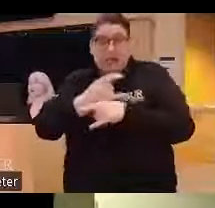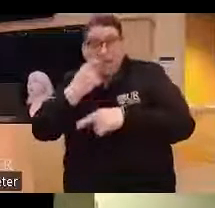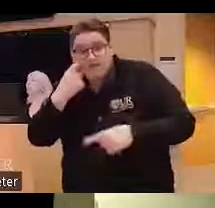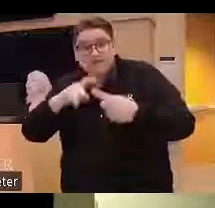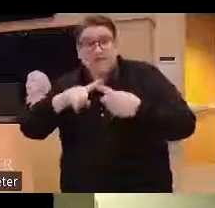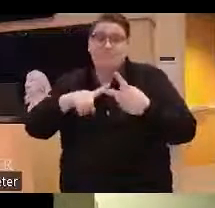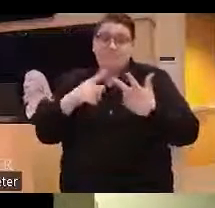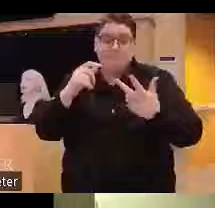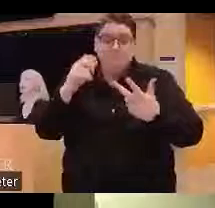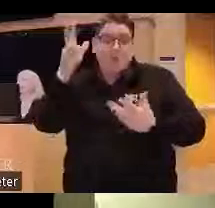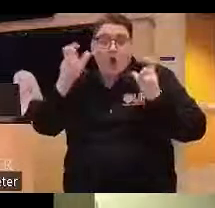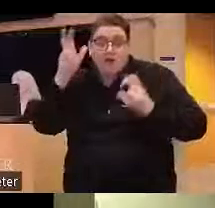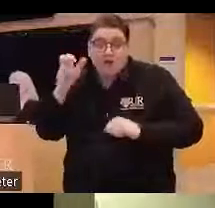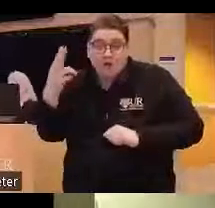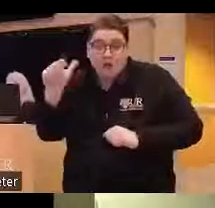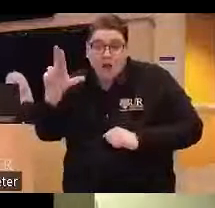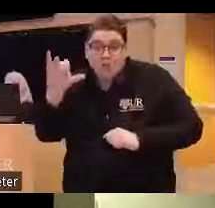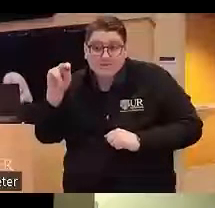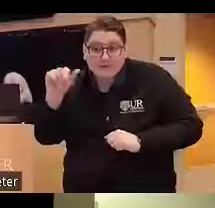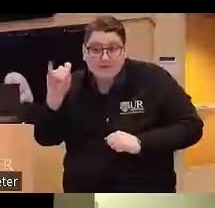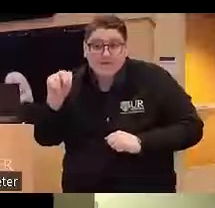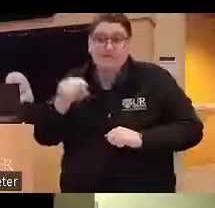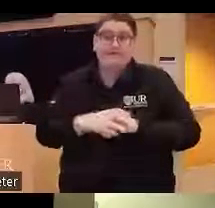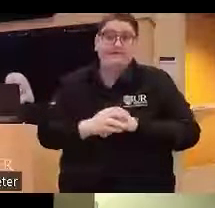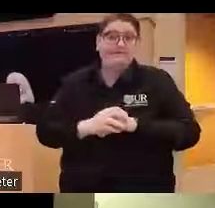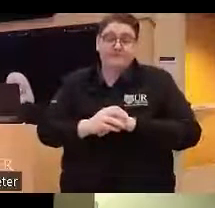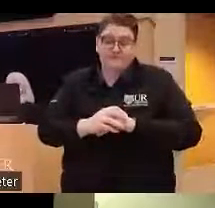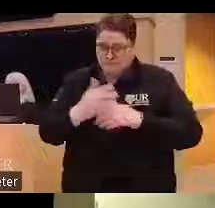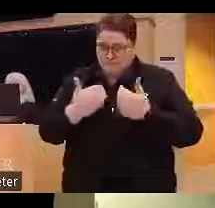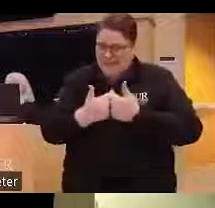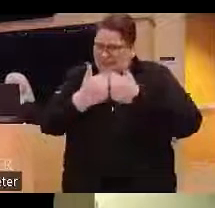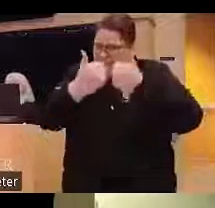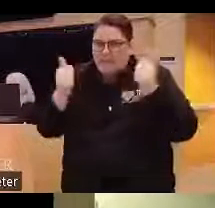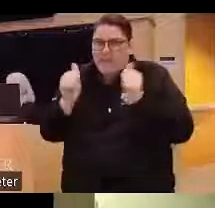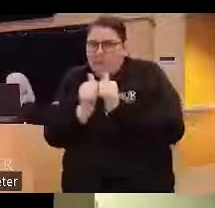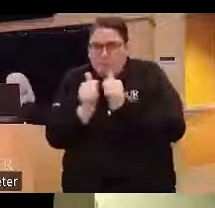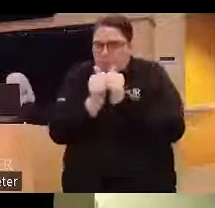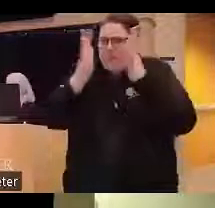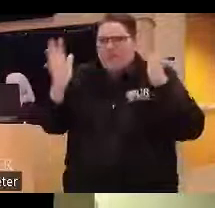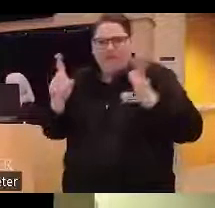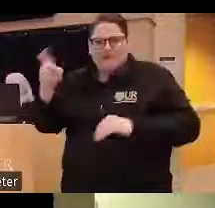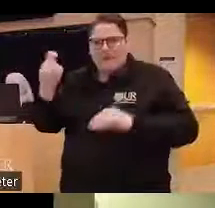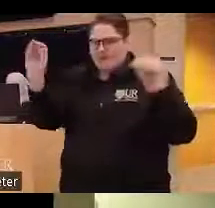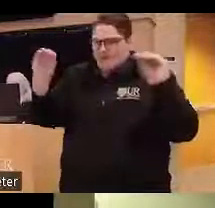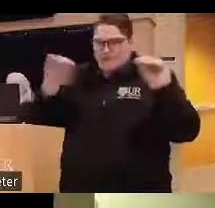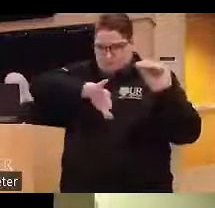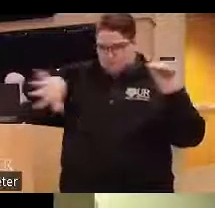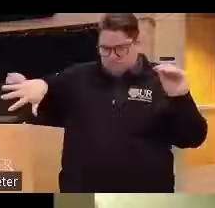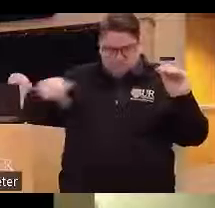also auditory hallucinations independent of diagnosis right um don't just diagnose